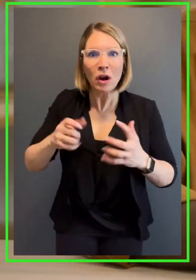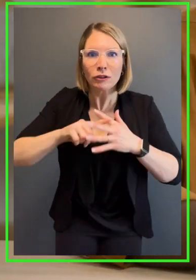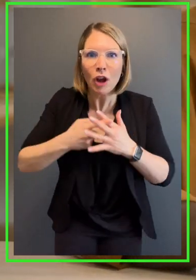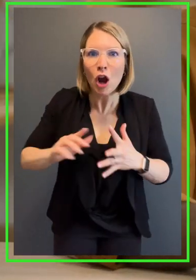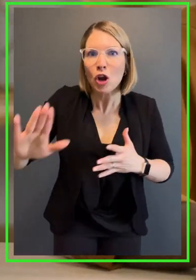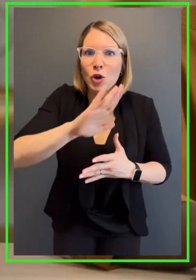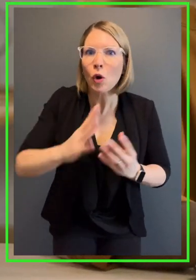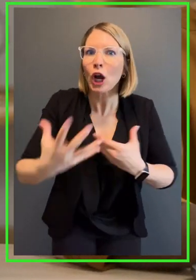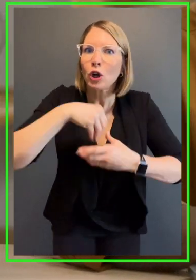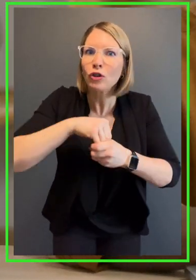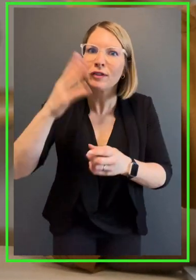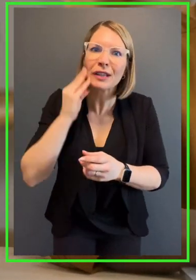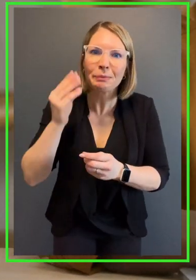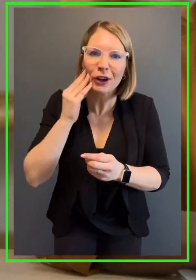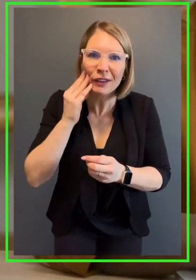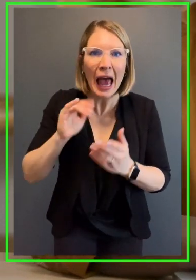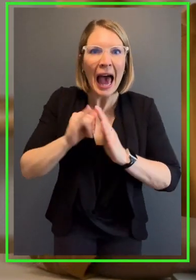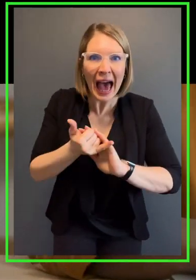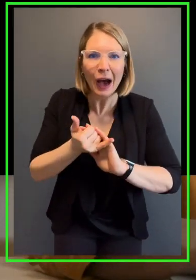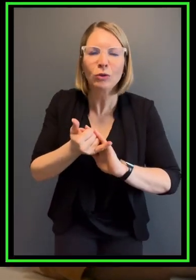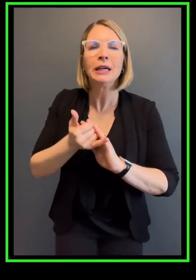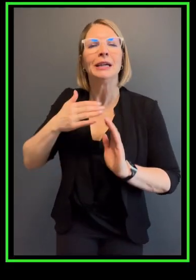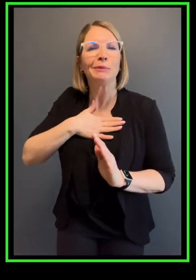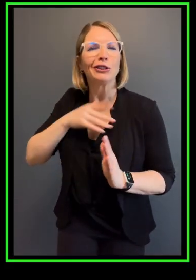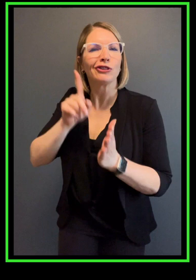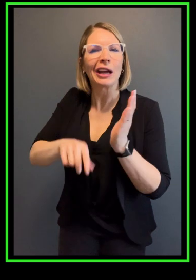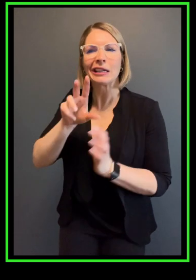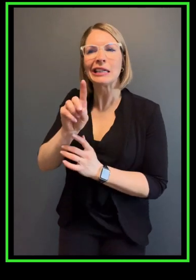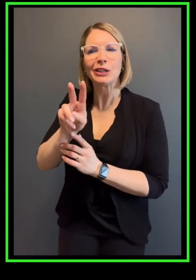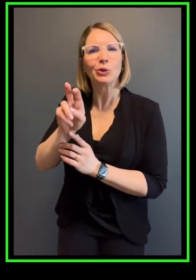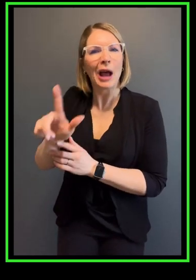creating more inclusive learning experiences, visit the Accessibility Gateway in the Community.